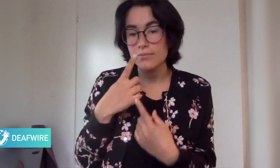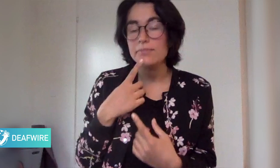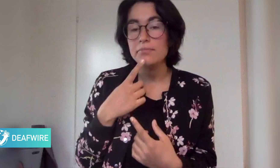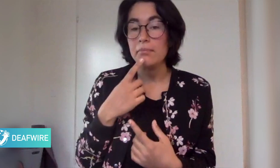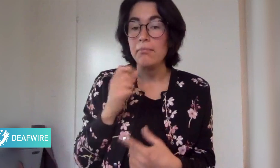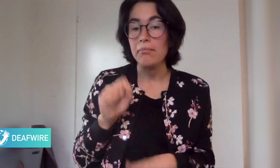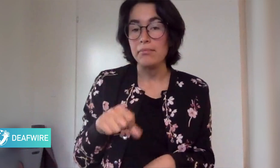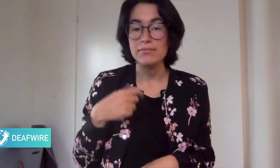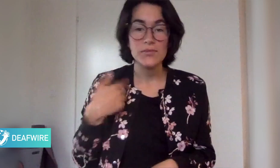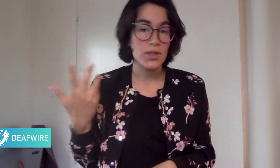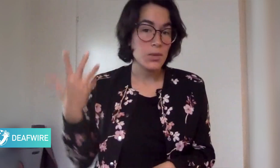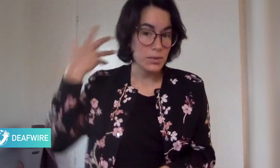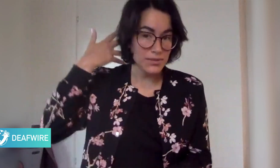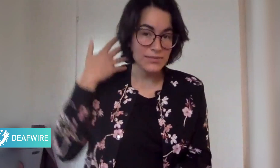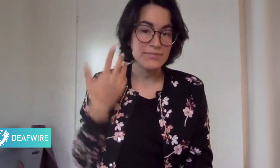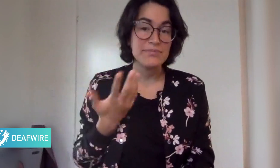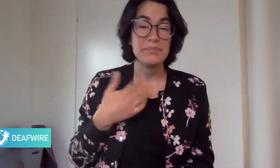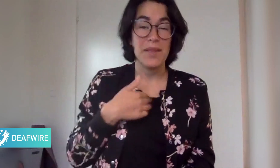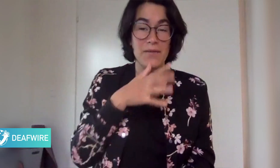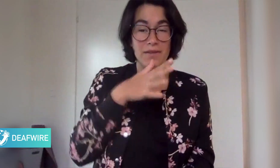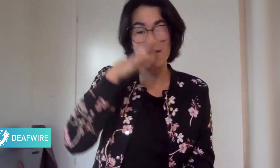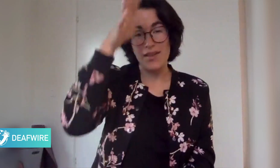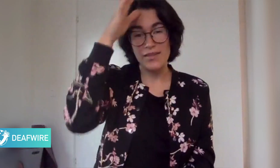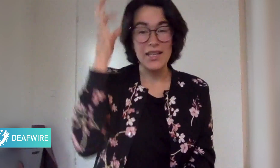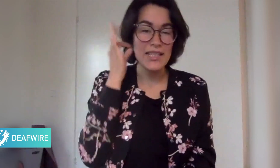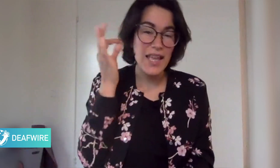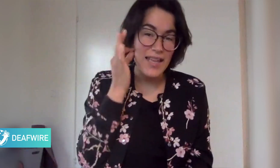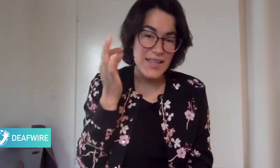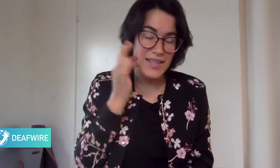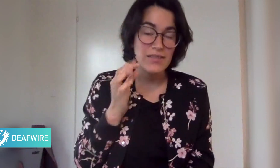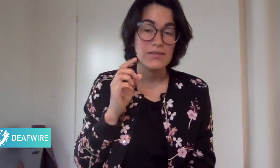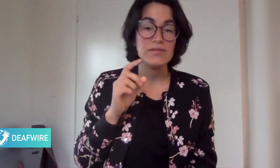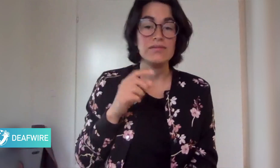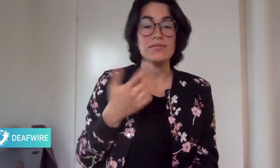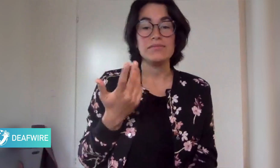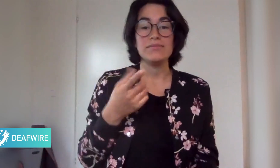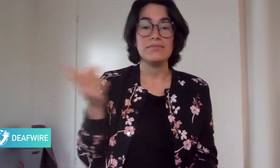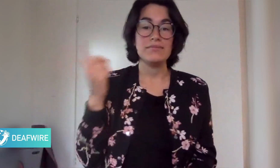The doctor recommended them to get me a cochlear implant.